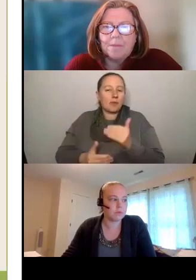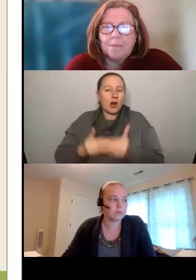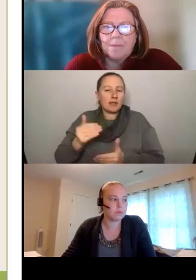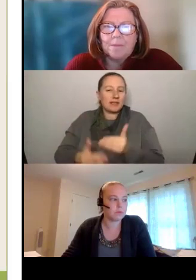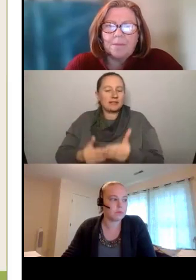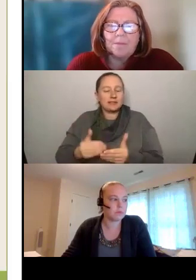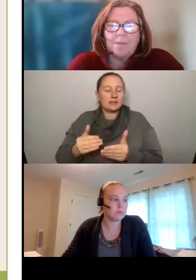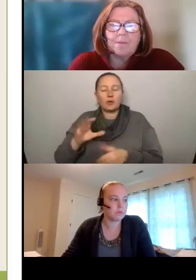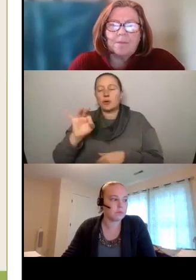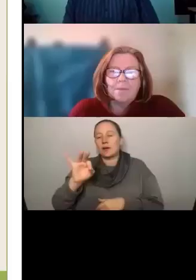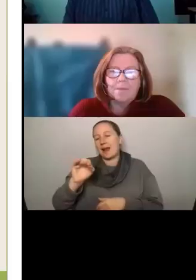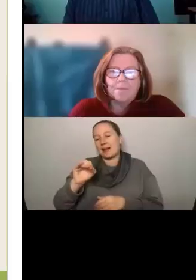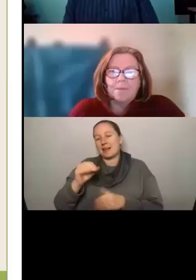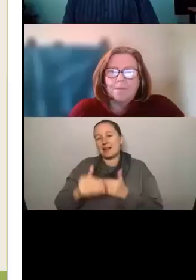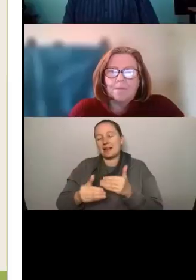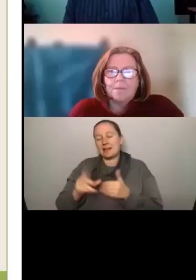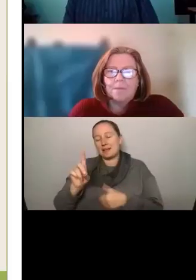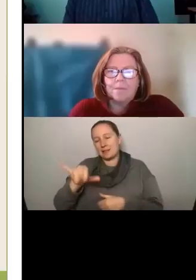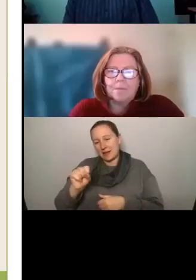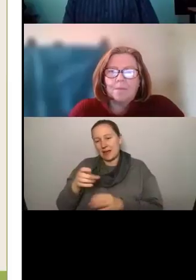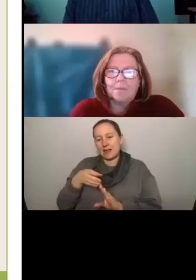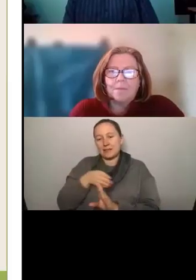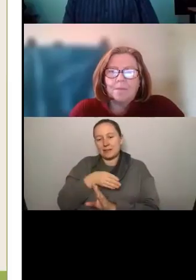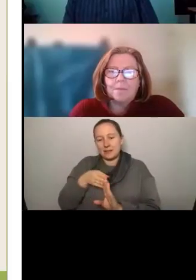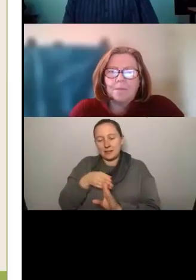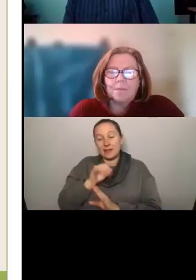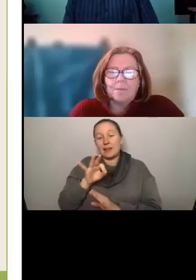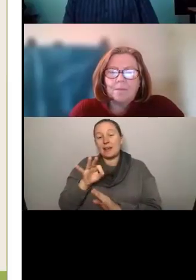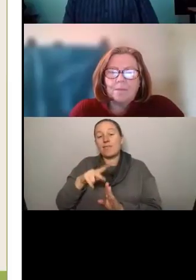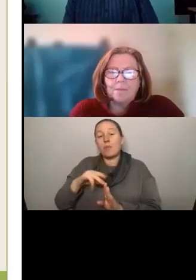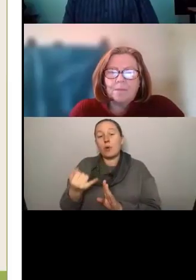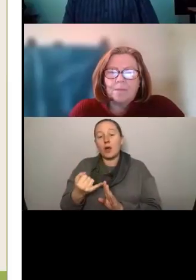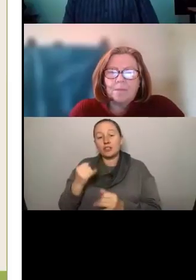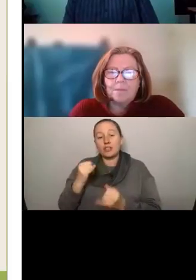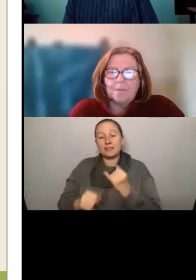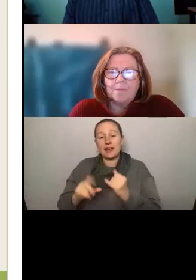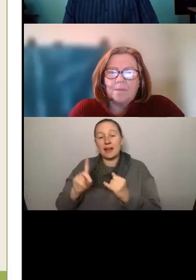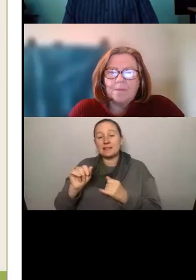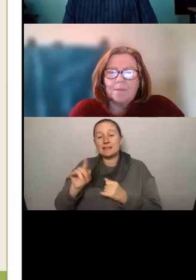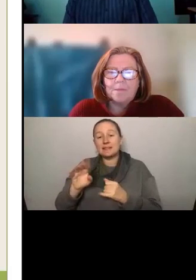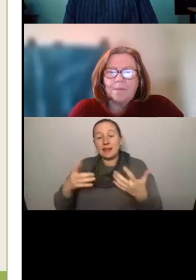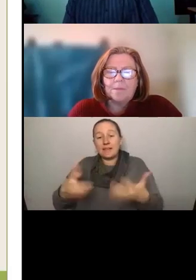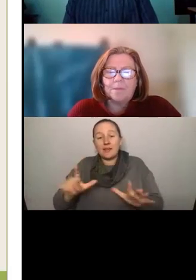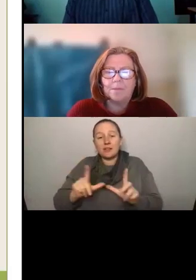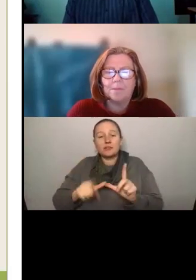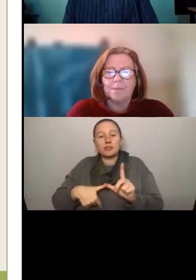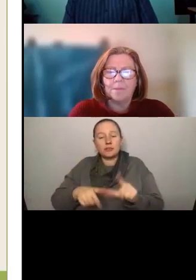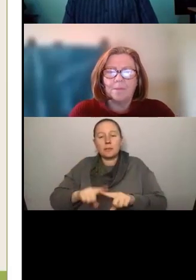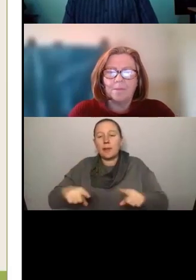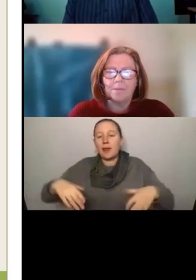or if the project end date has expired but you haven't closed out the award yet,